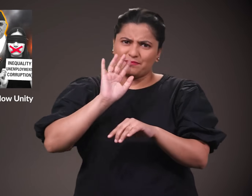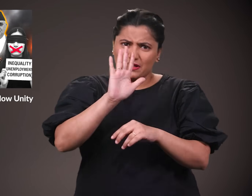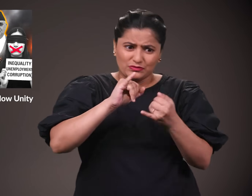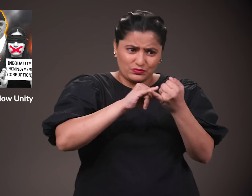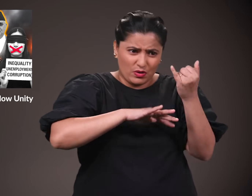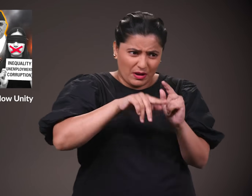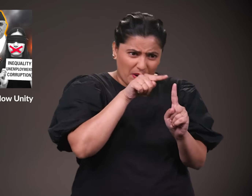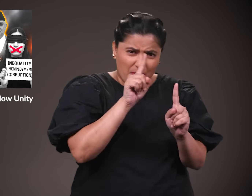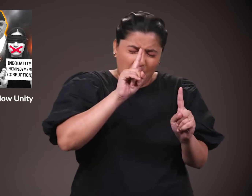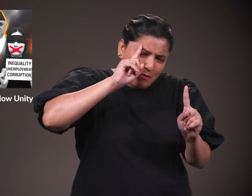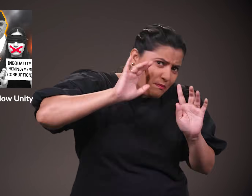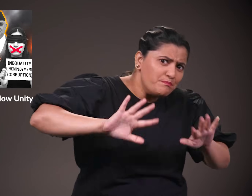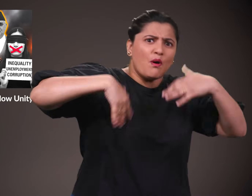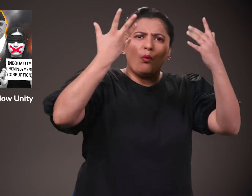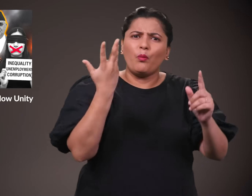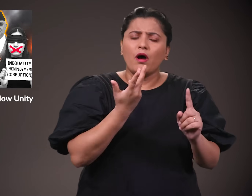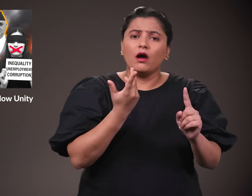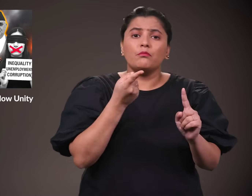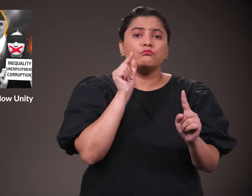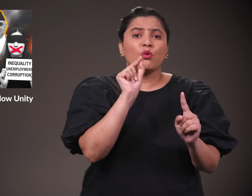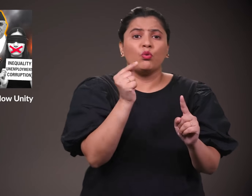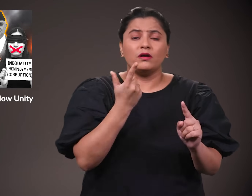But why did the social media ban intensify the anger?